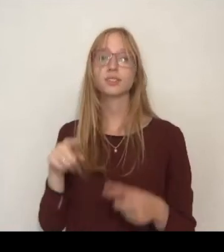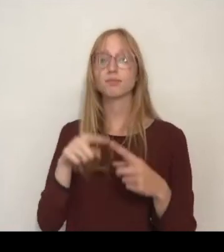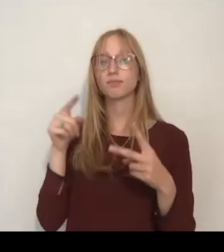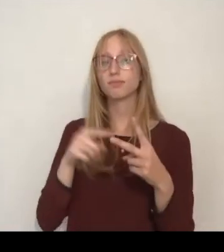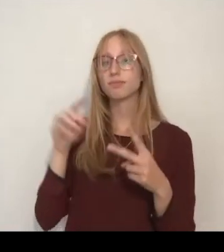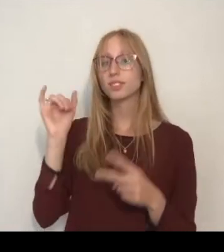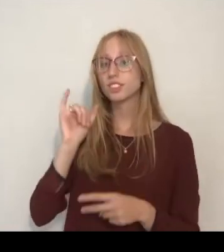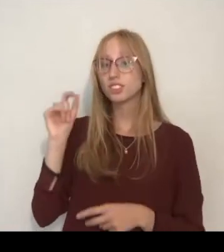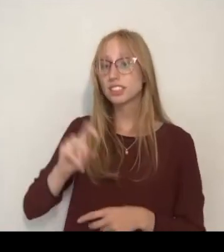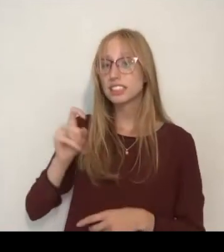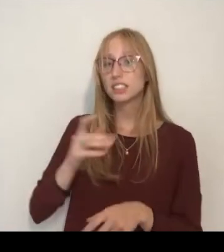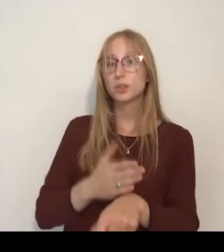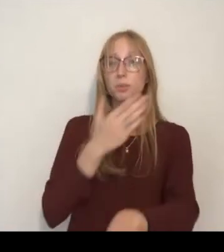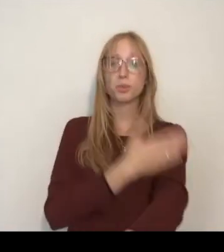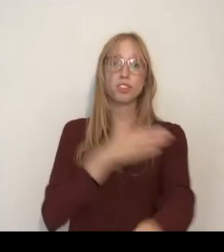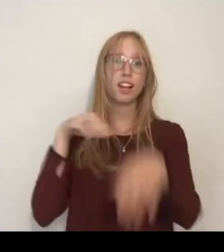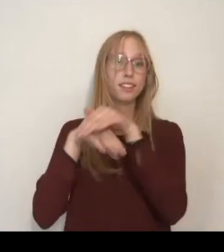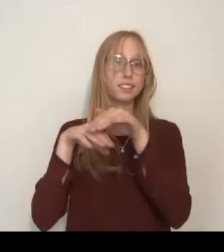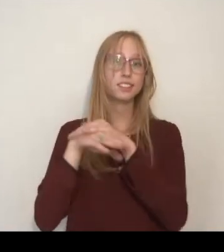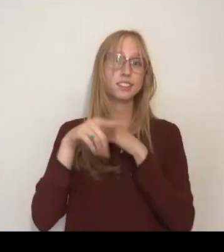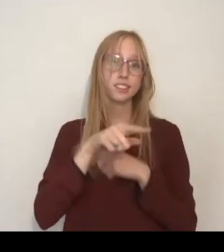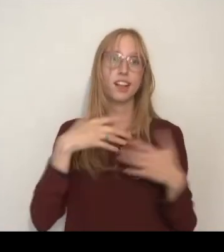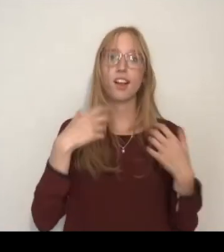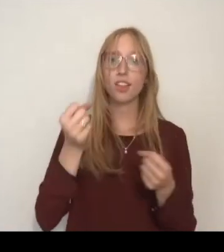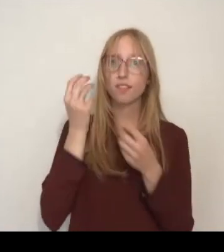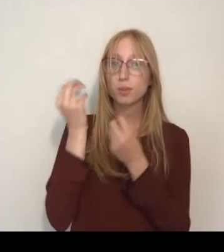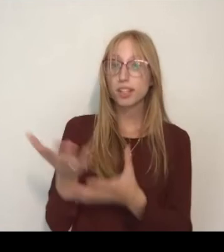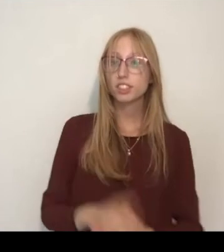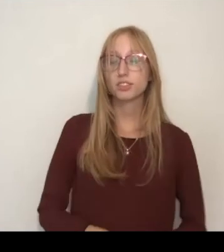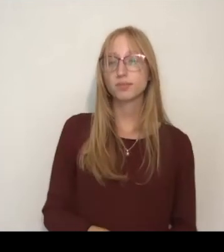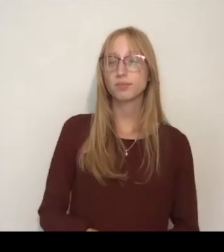We also need to improve access to reproductive health information.